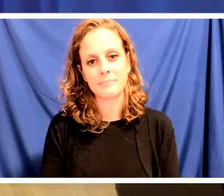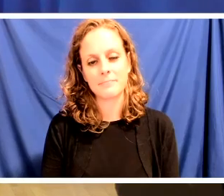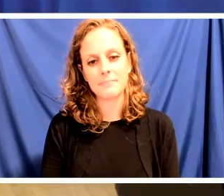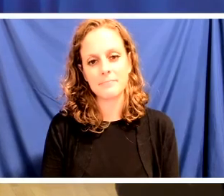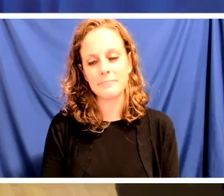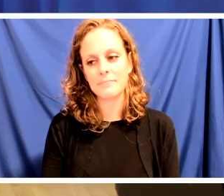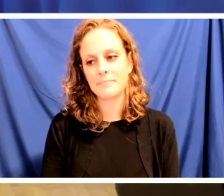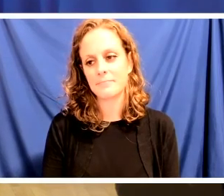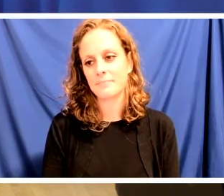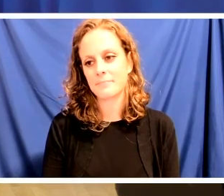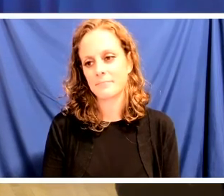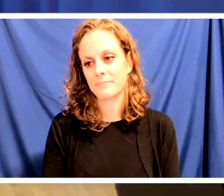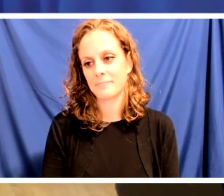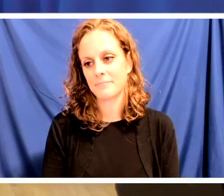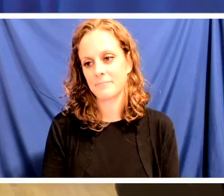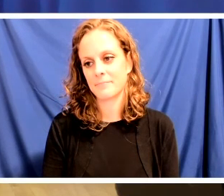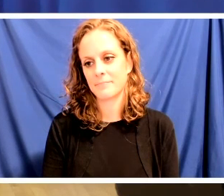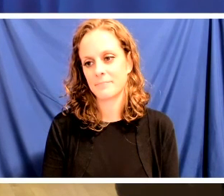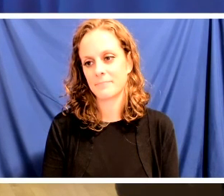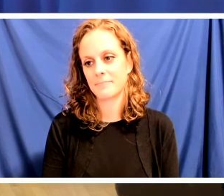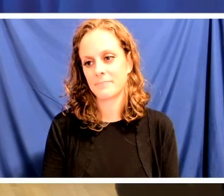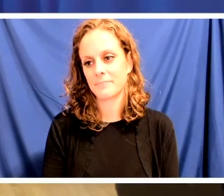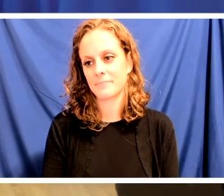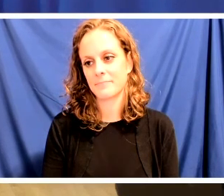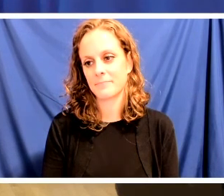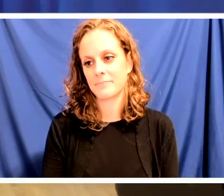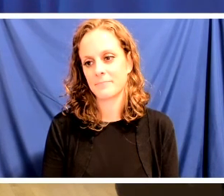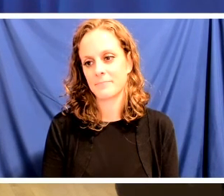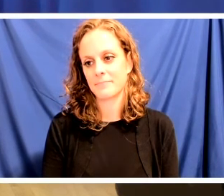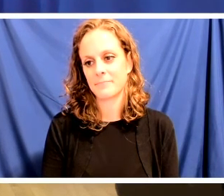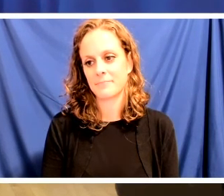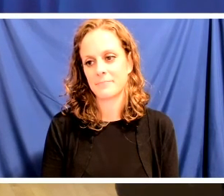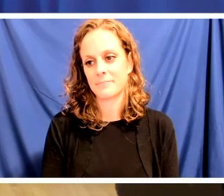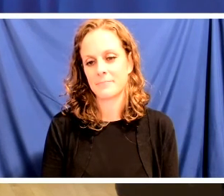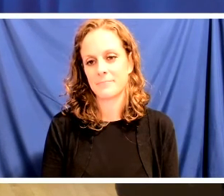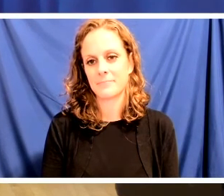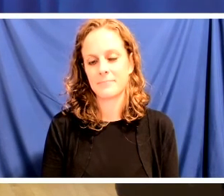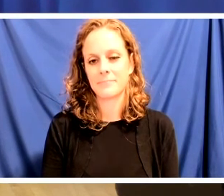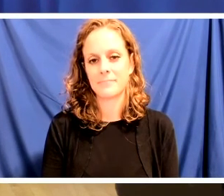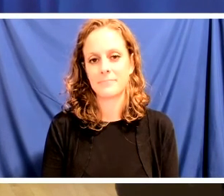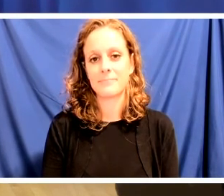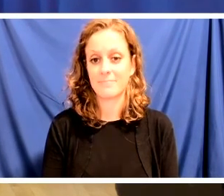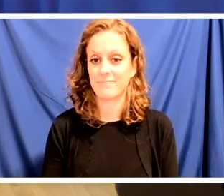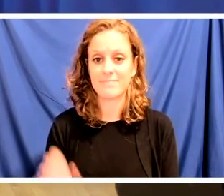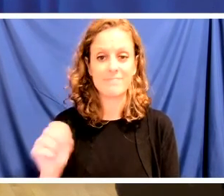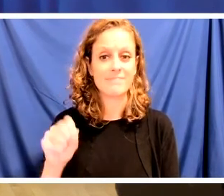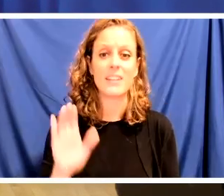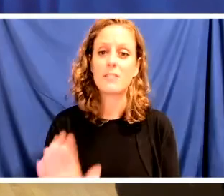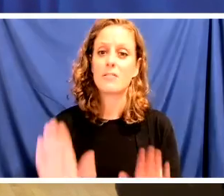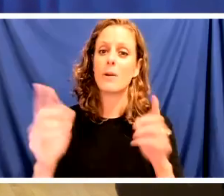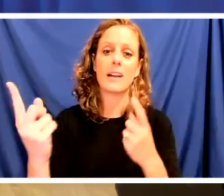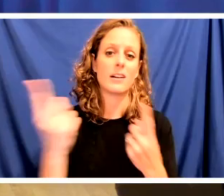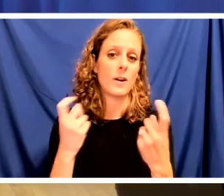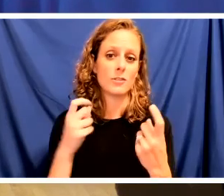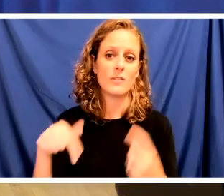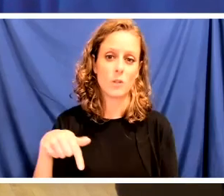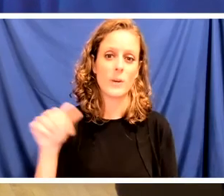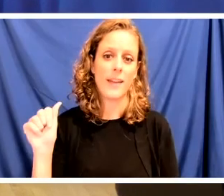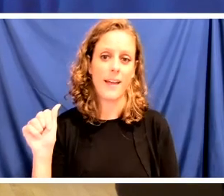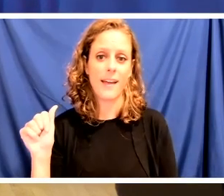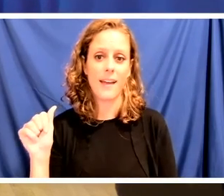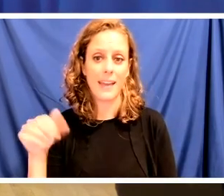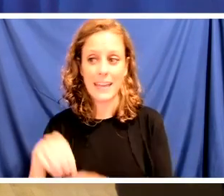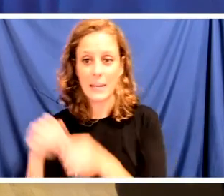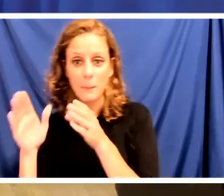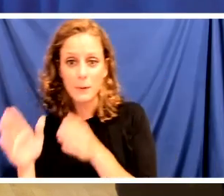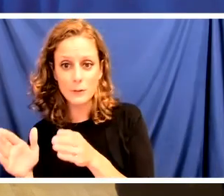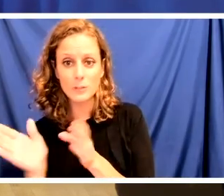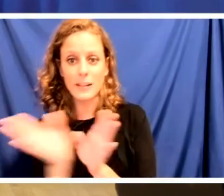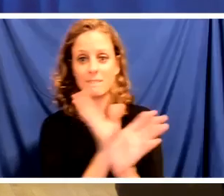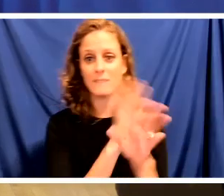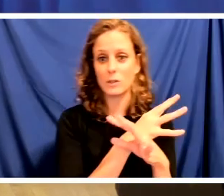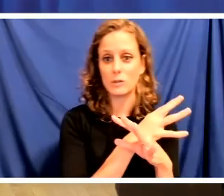SacGov: Great Thank you and yeah we got some great questions through the zoom Q amp a so really we really like this format allows for in person and virtual participation, which is.